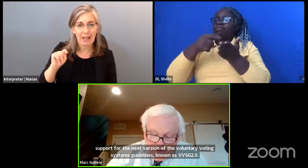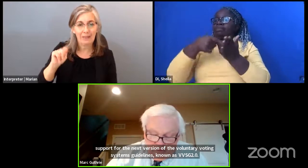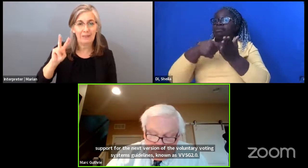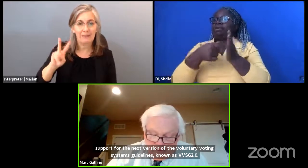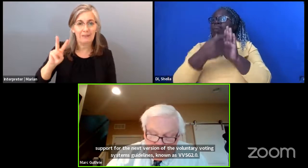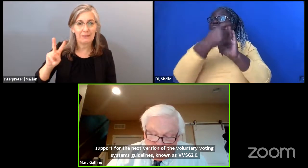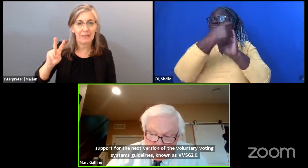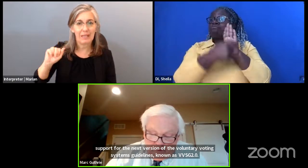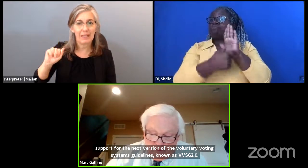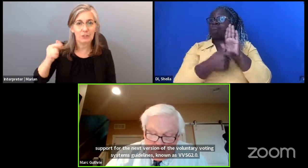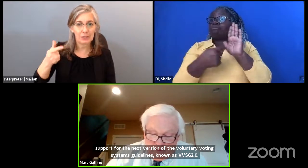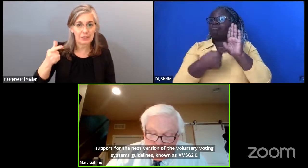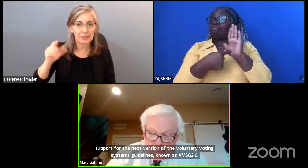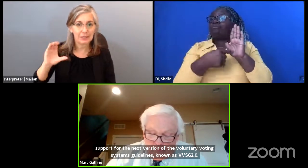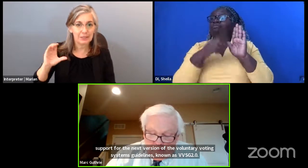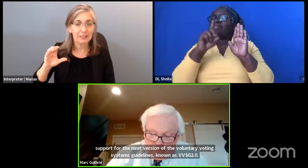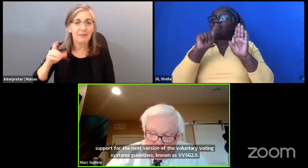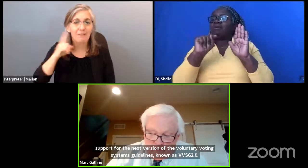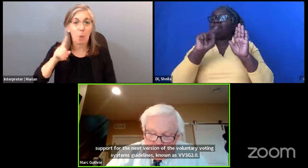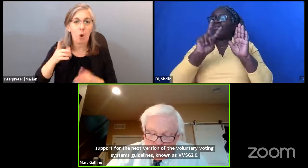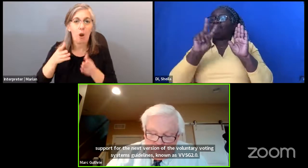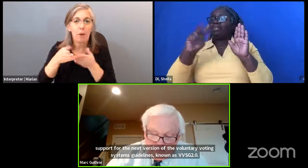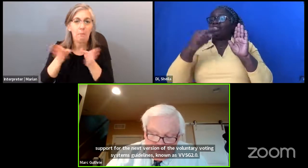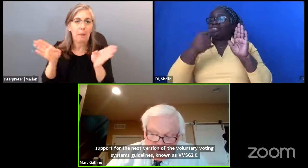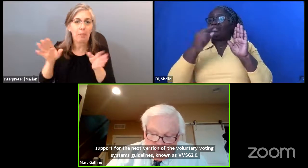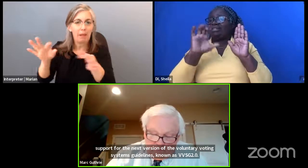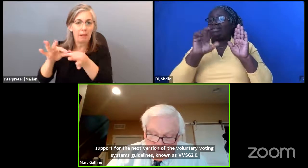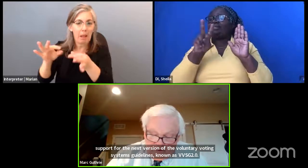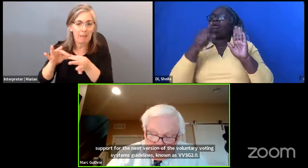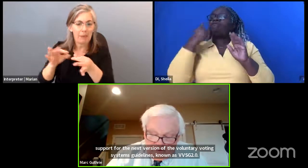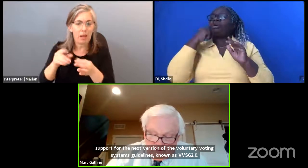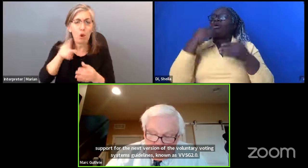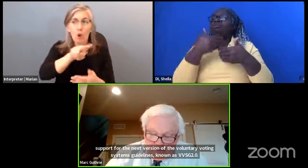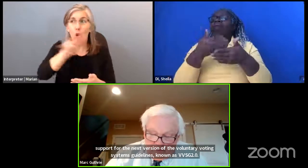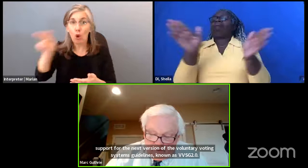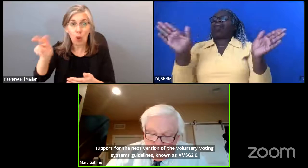comment. It should be available on the website.